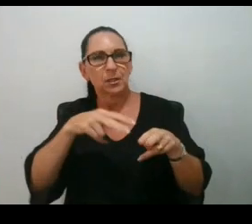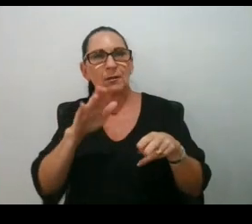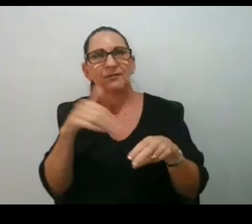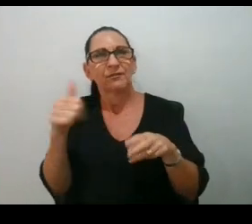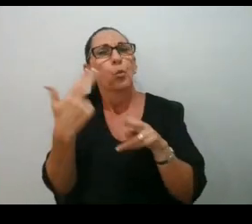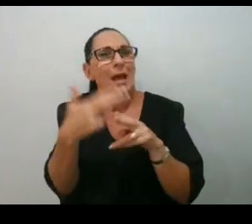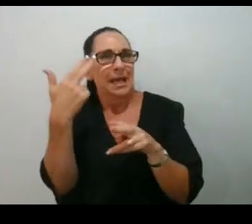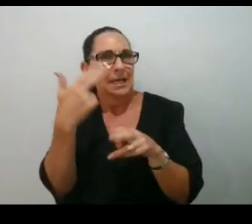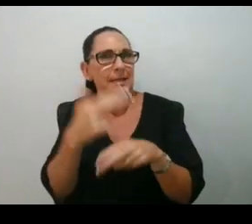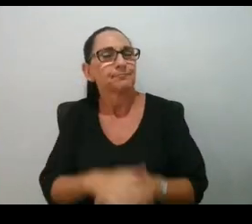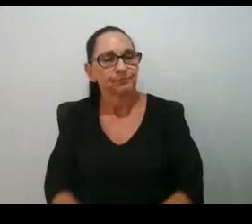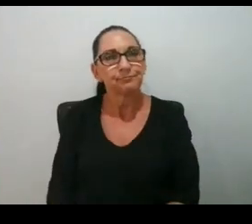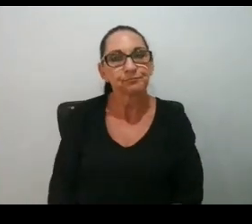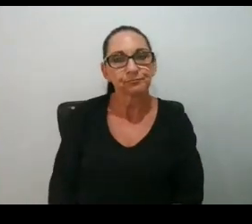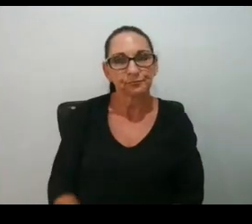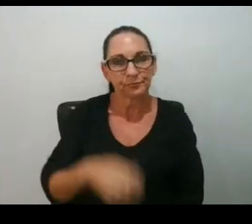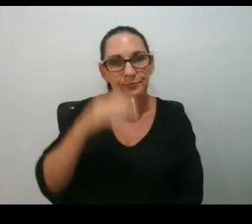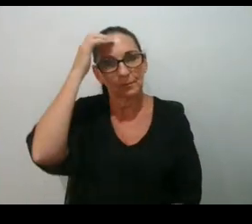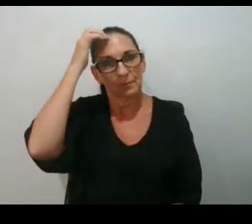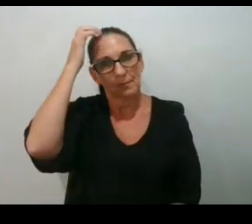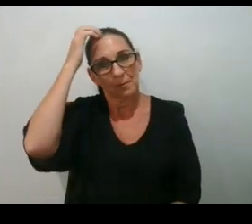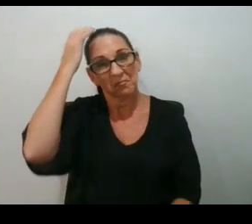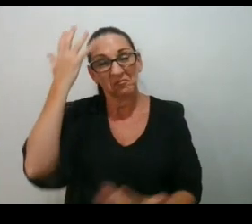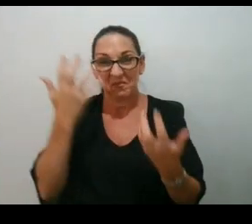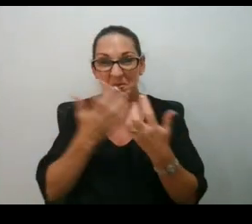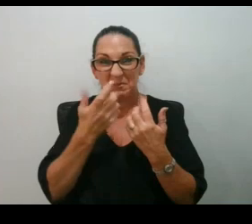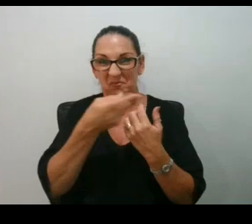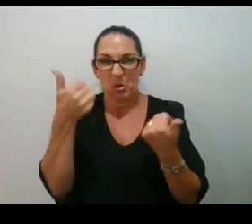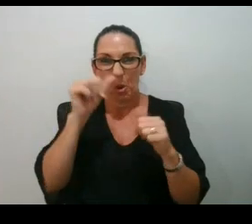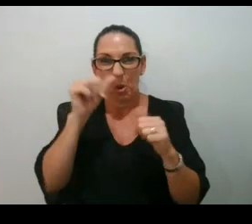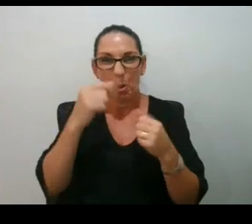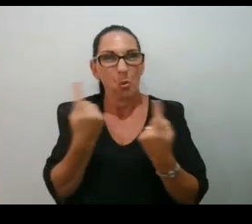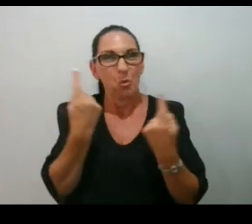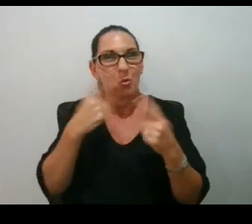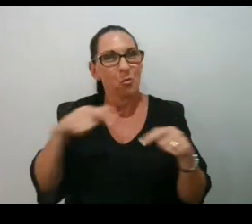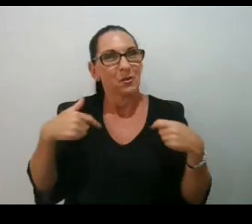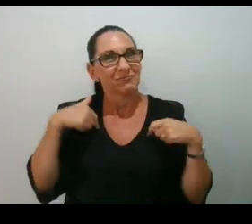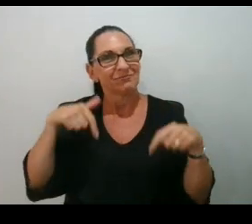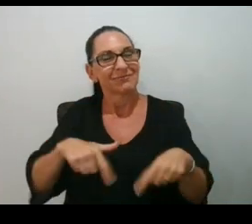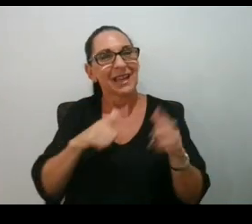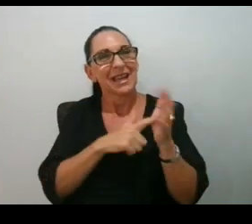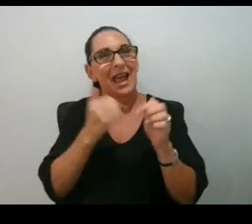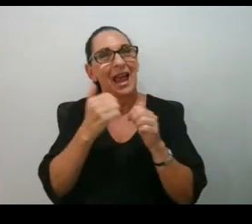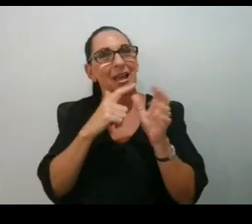so um many of you probably know who we are uh we're Legal Aid Queensland we're an independent